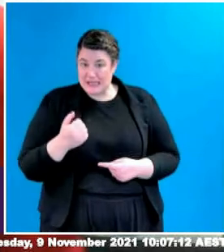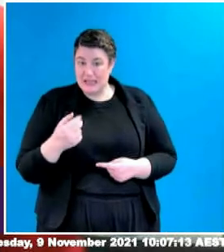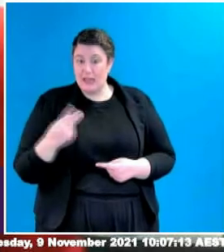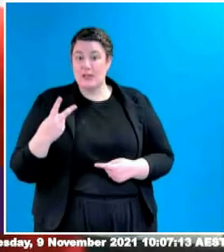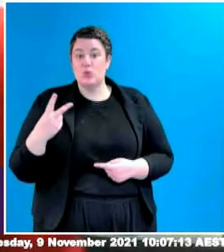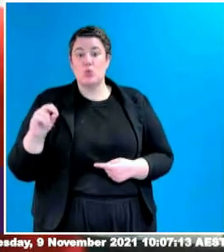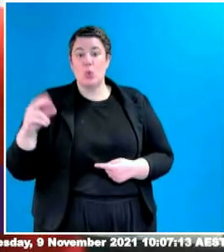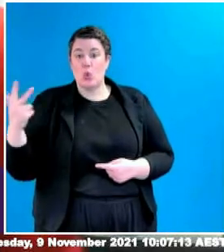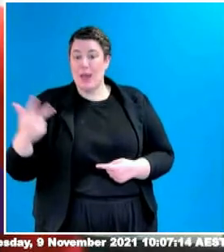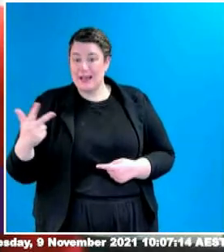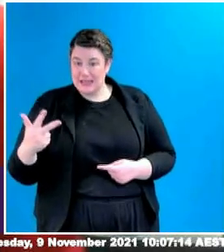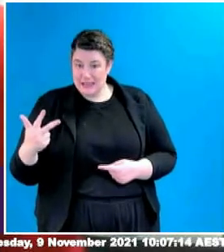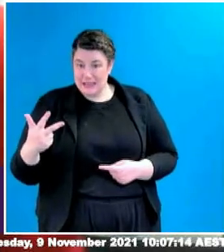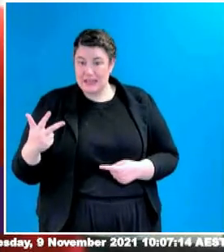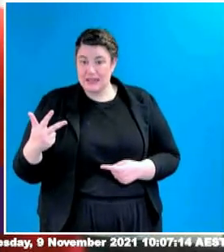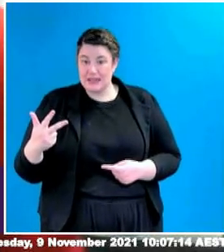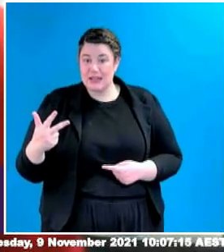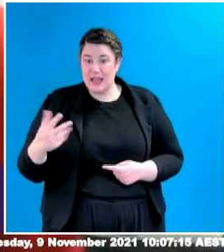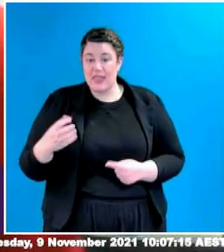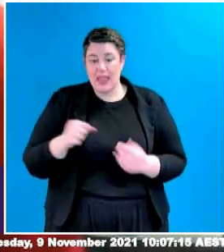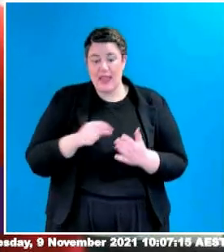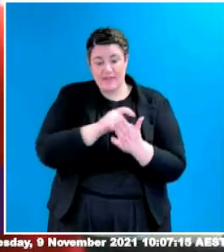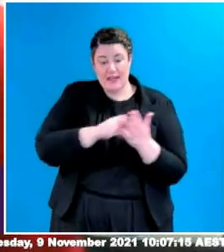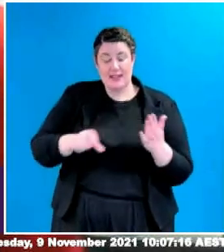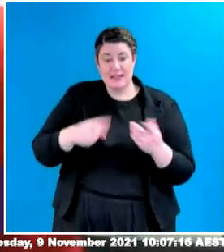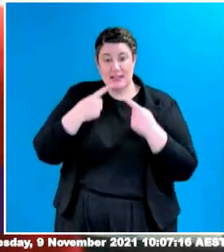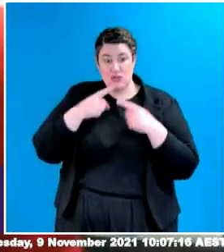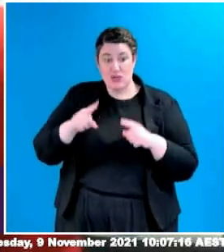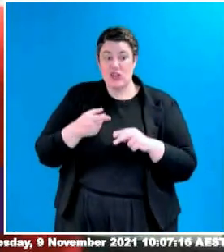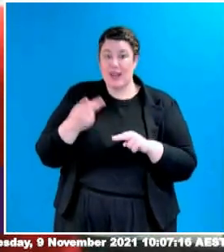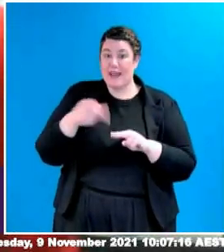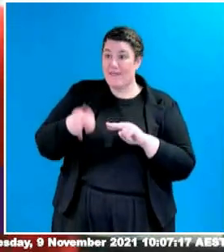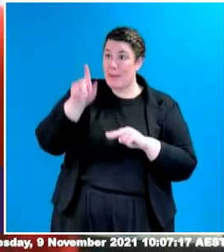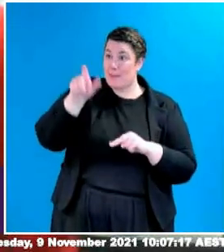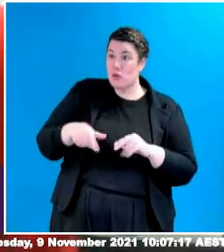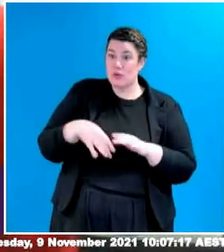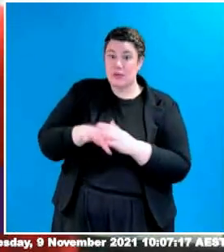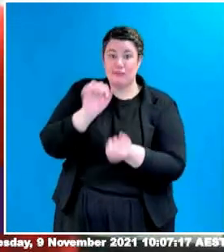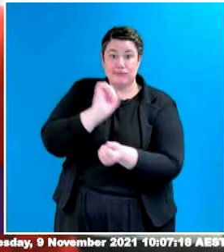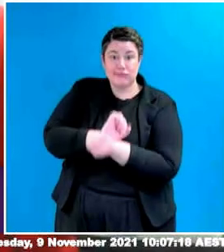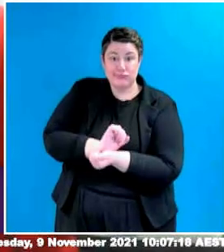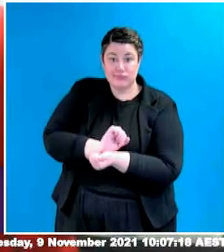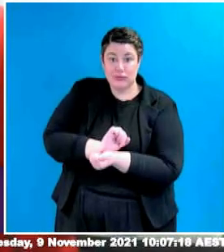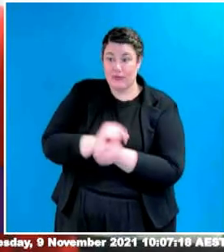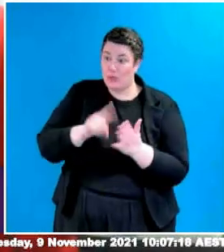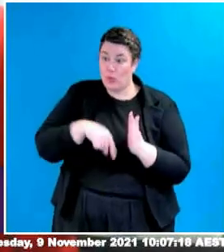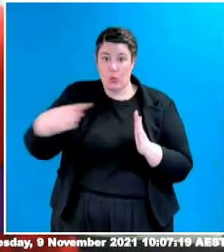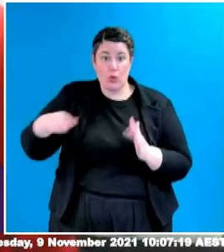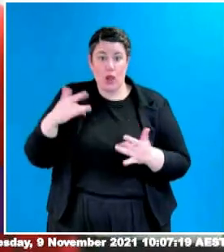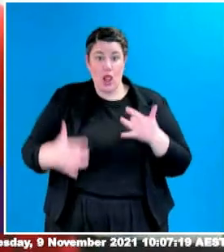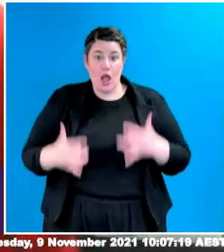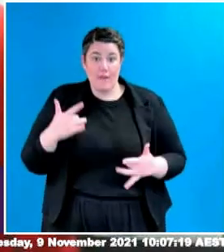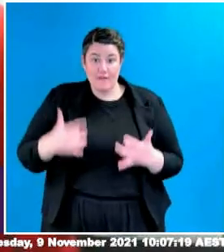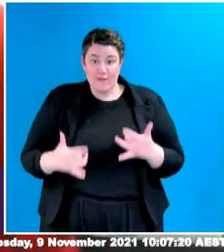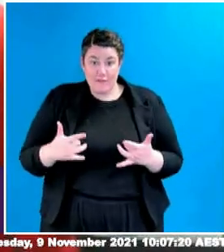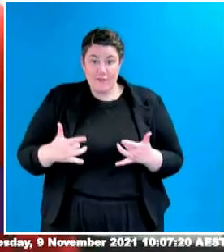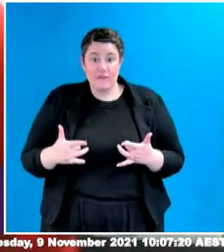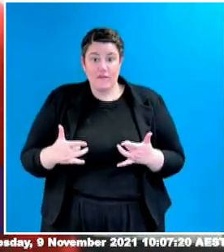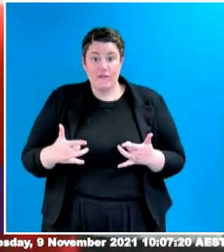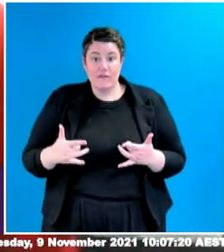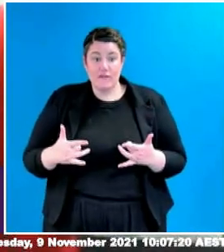declaration where an individual serving a life sentence has been not compatible